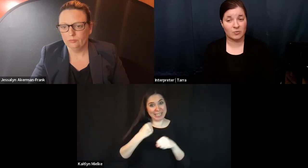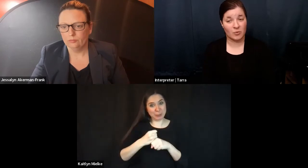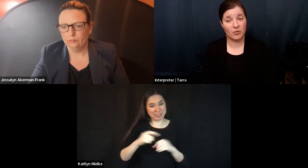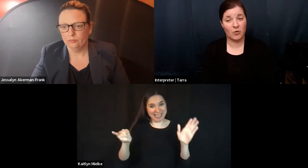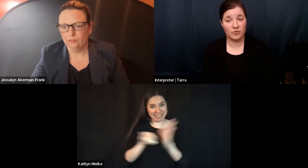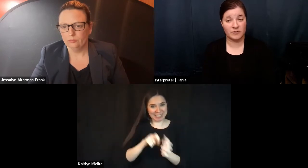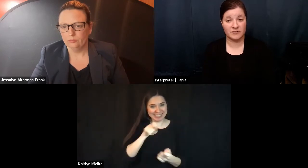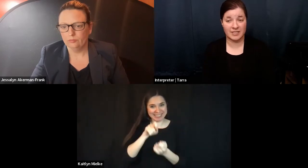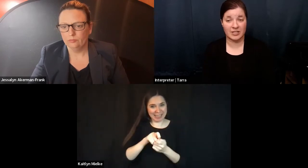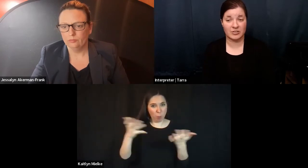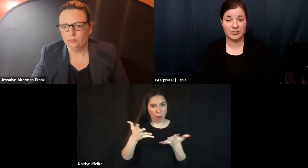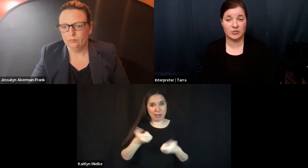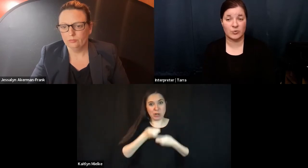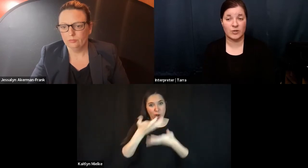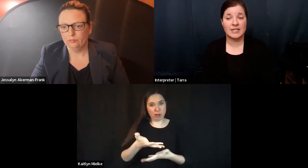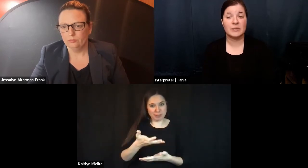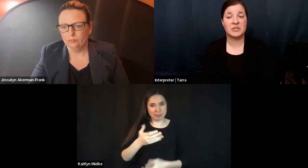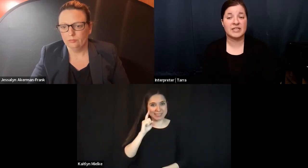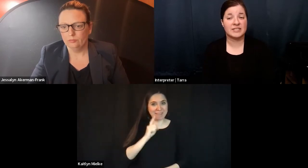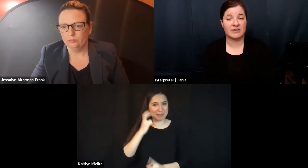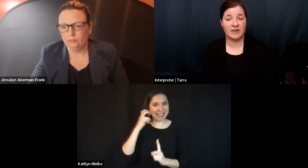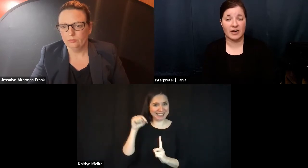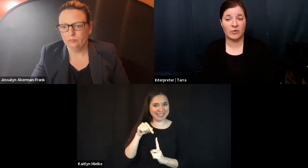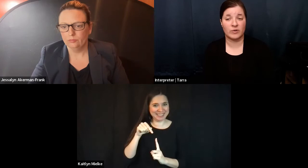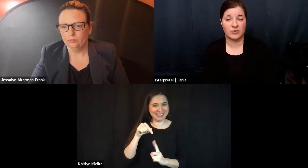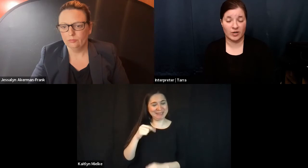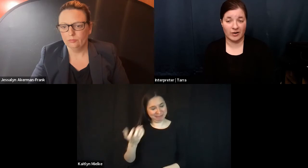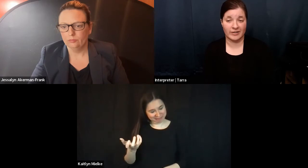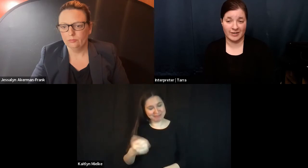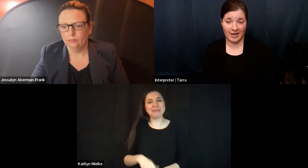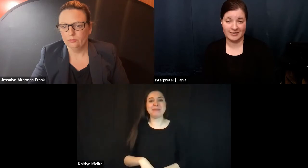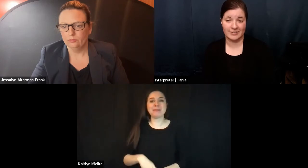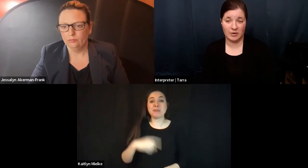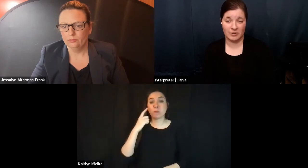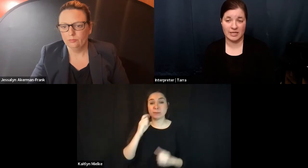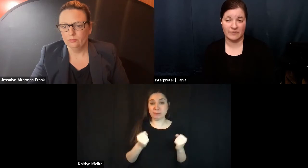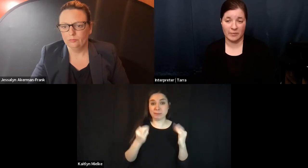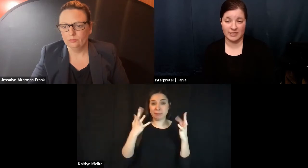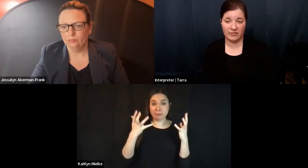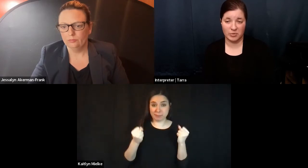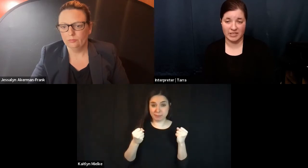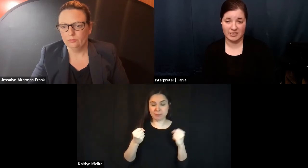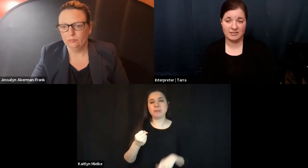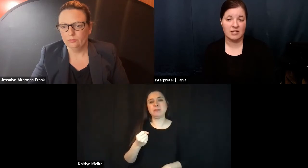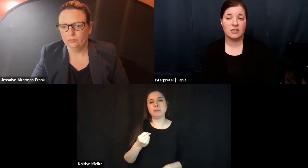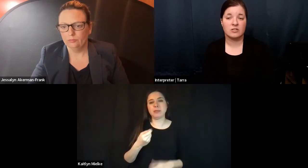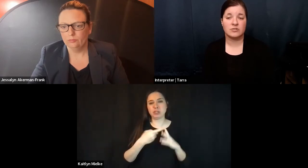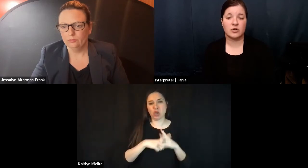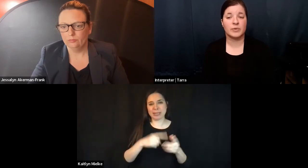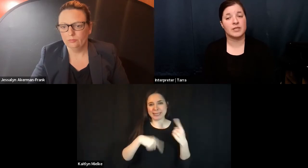but formally diagnosed with what type of Usher Syndrome was actually last summer.